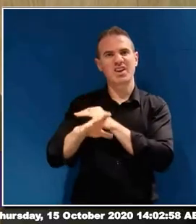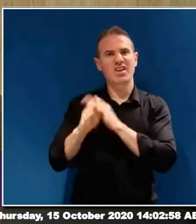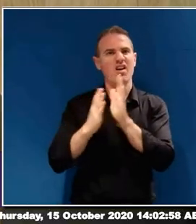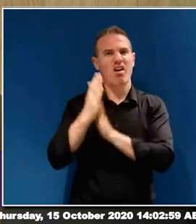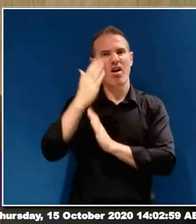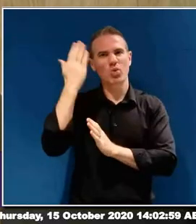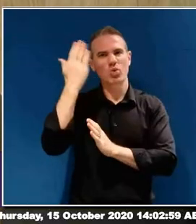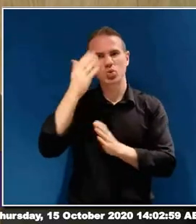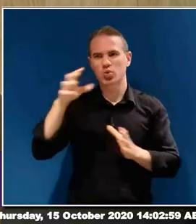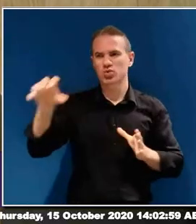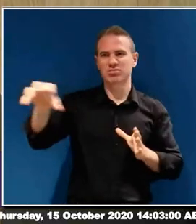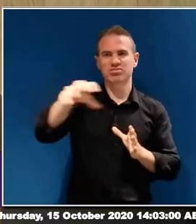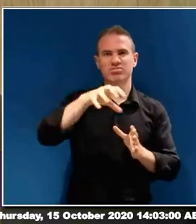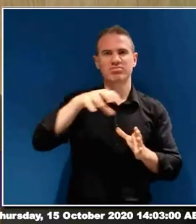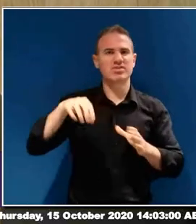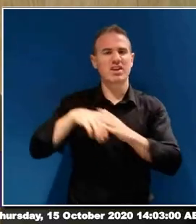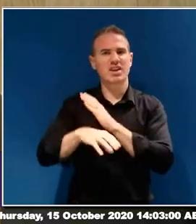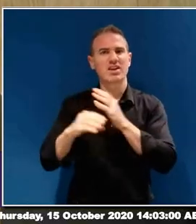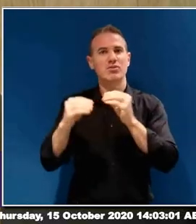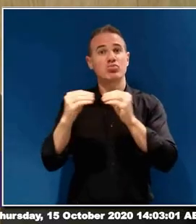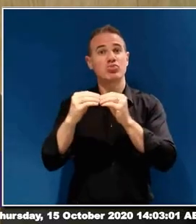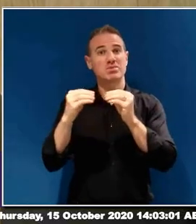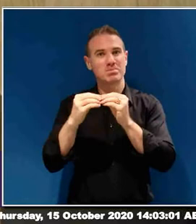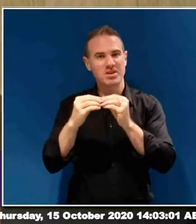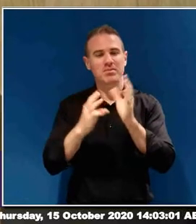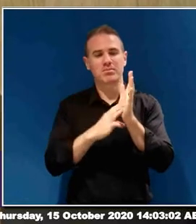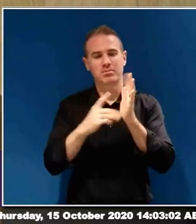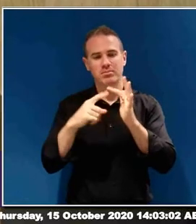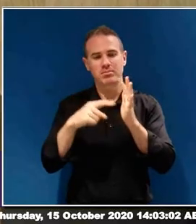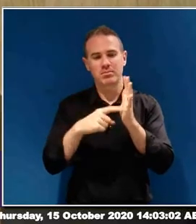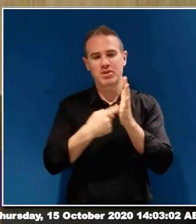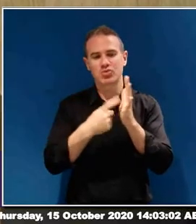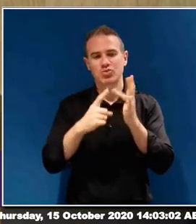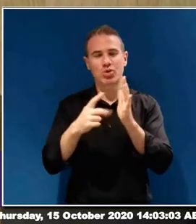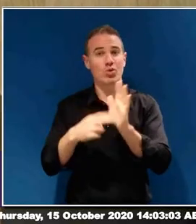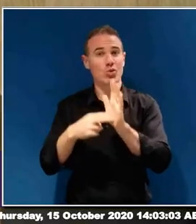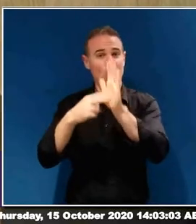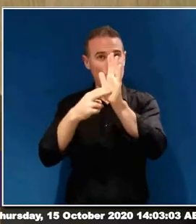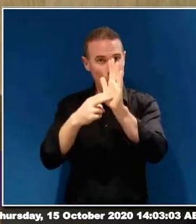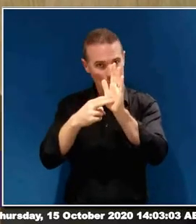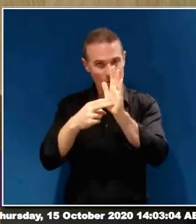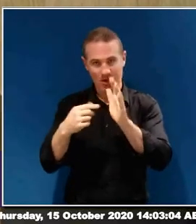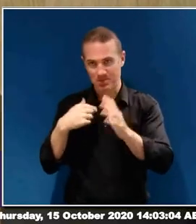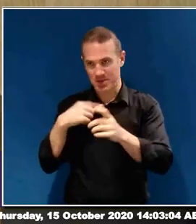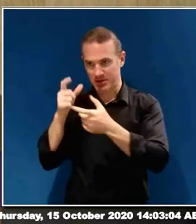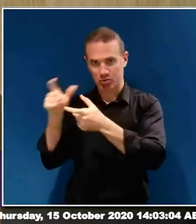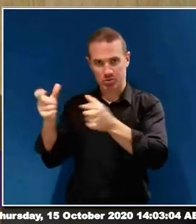I also provided professional development for guidance officers and some school staff.